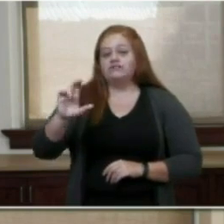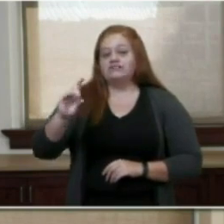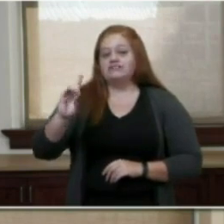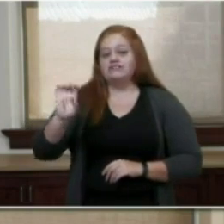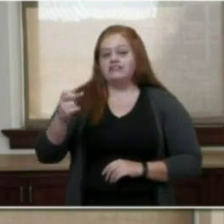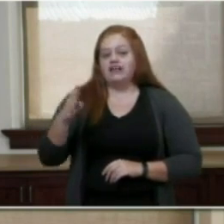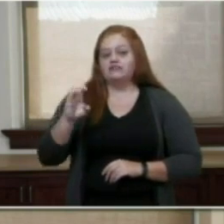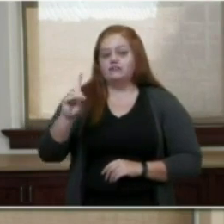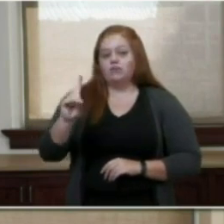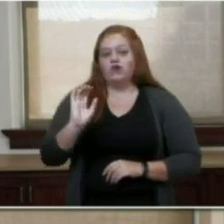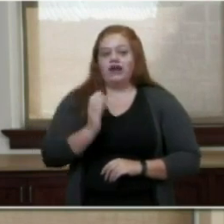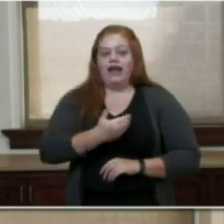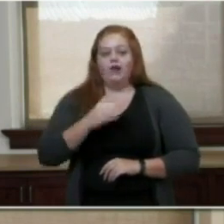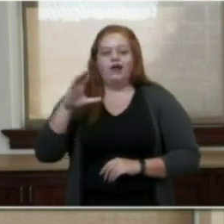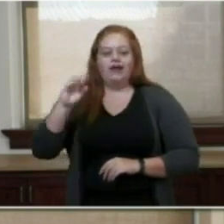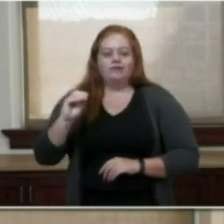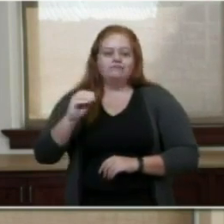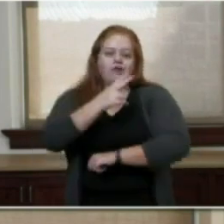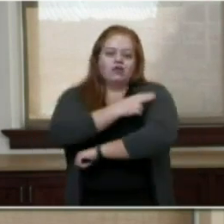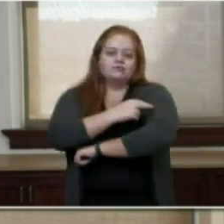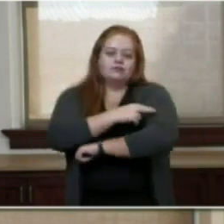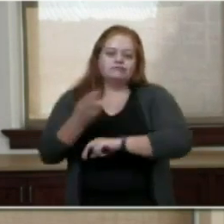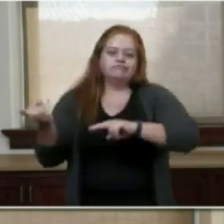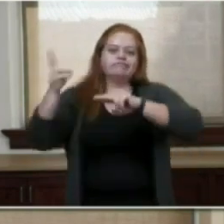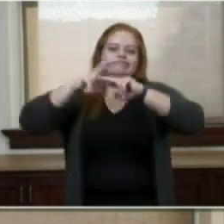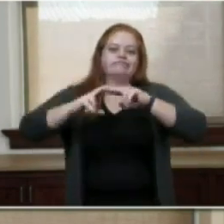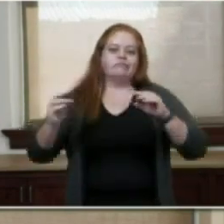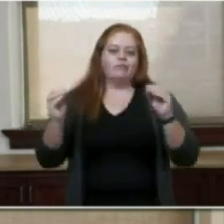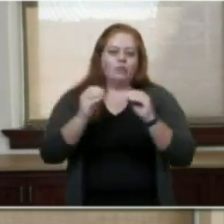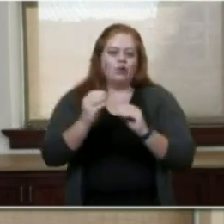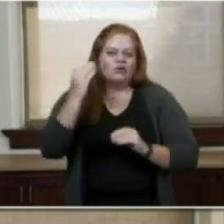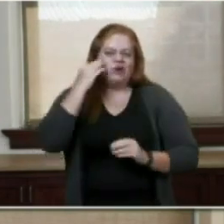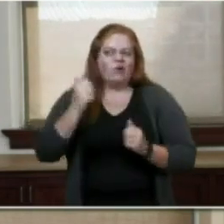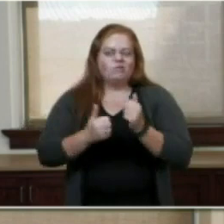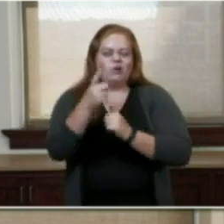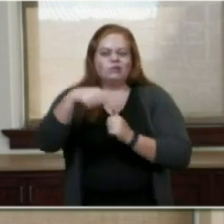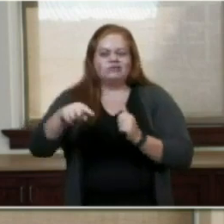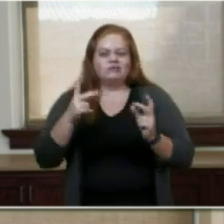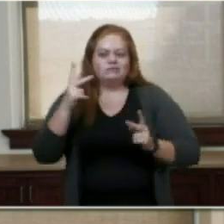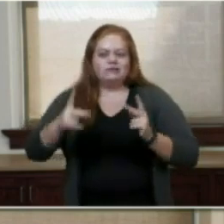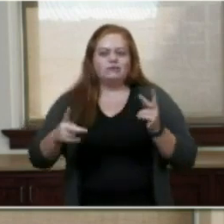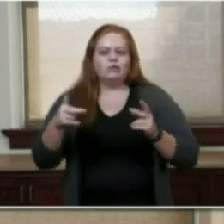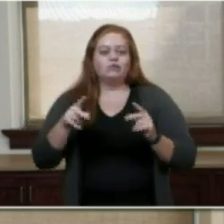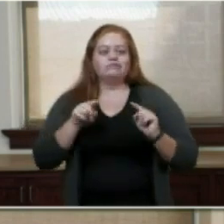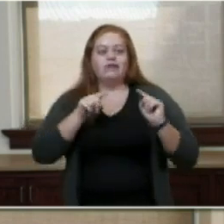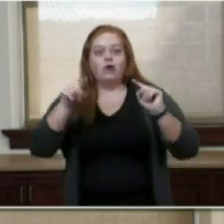county have also increased and we know that most of those in the hospital are the unvaccinated.